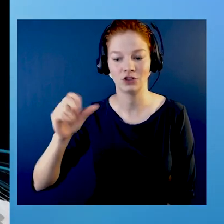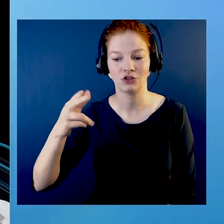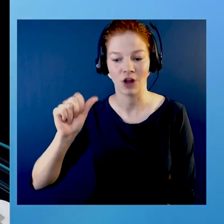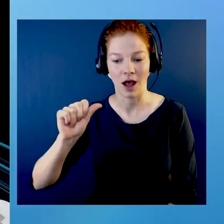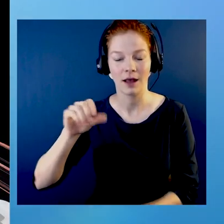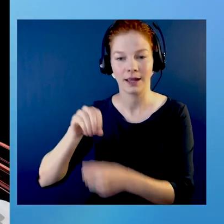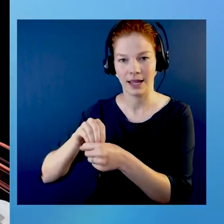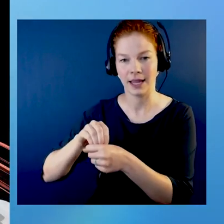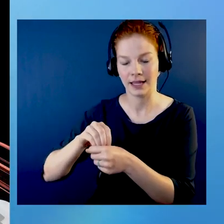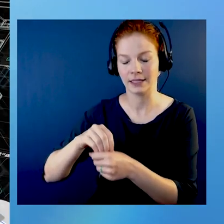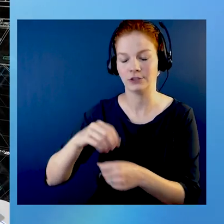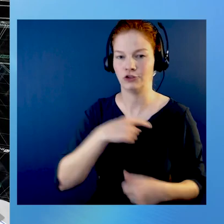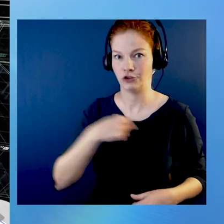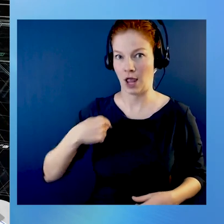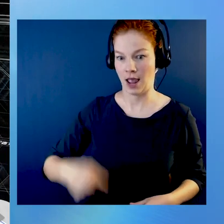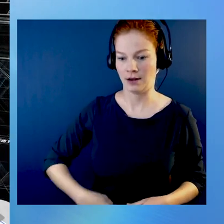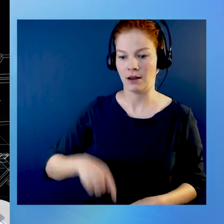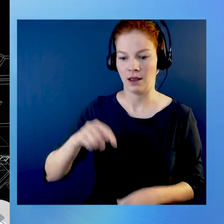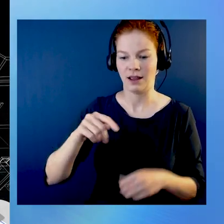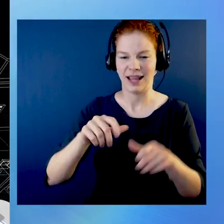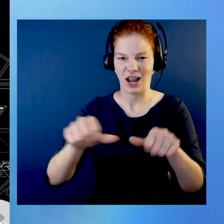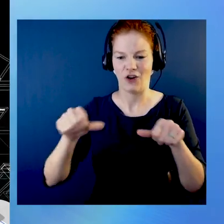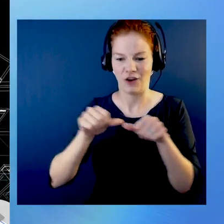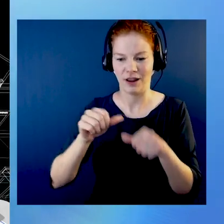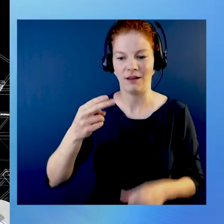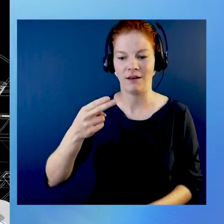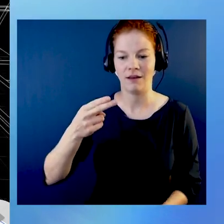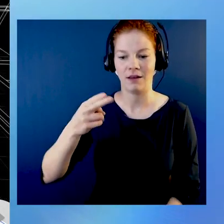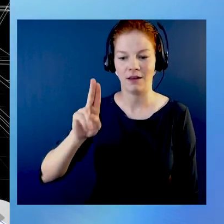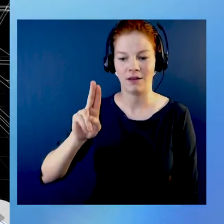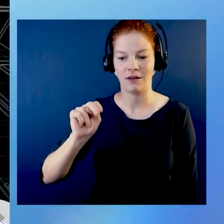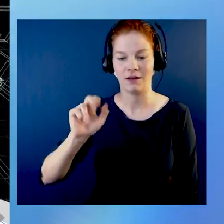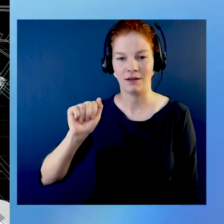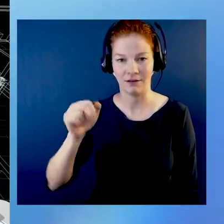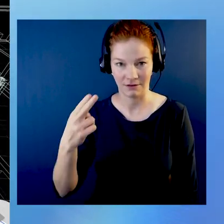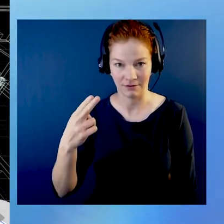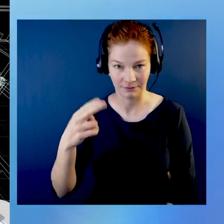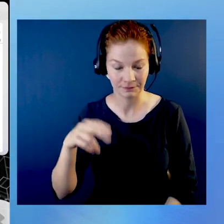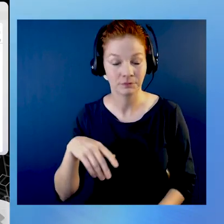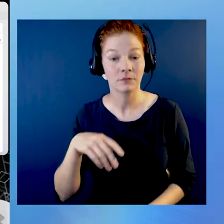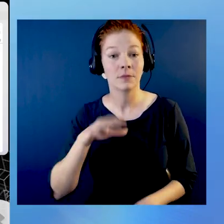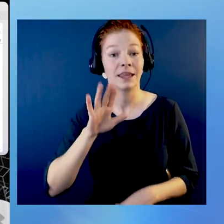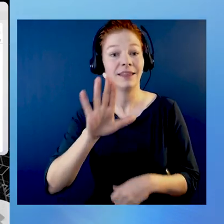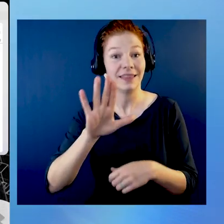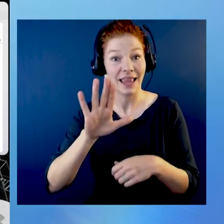who were really particularly interested due to their high volume of passengers throughout their stations.